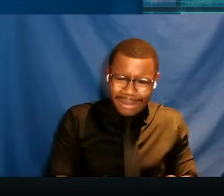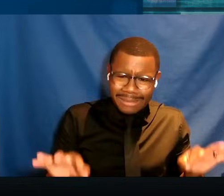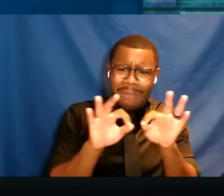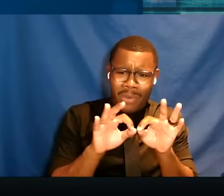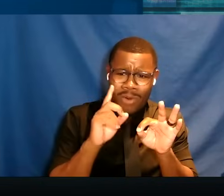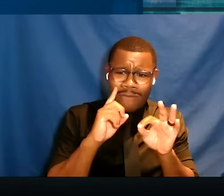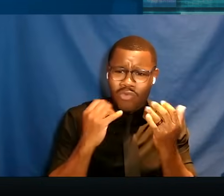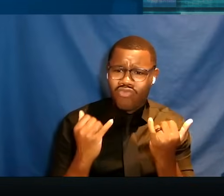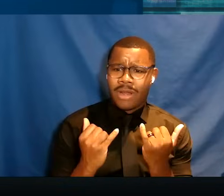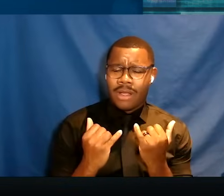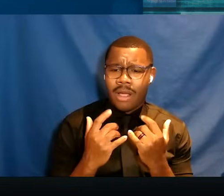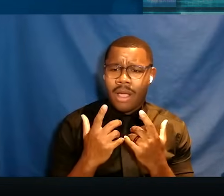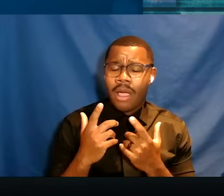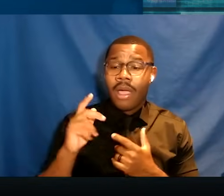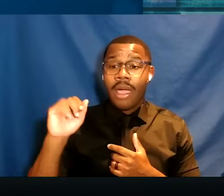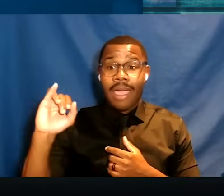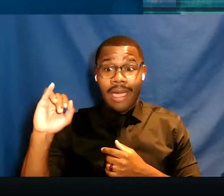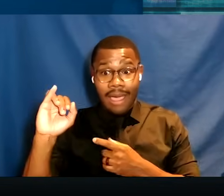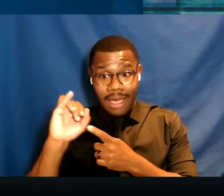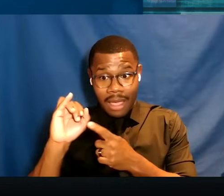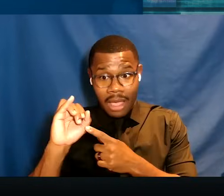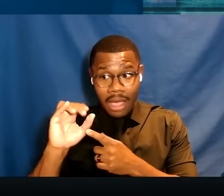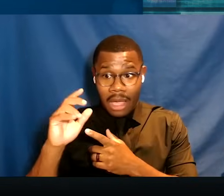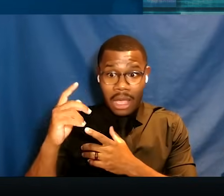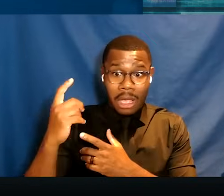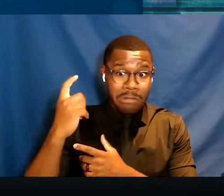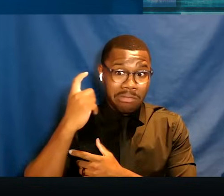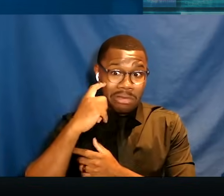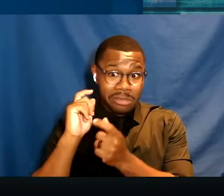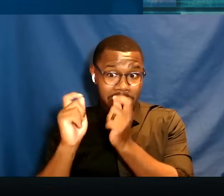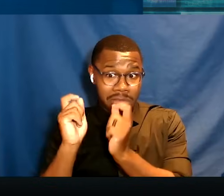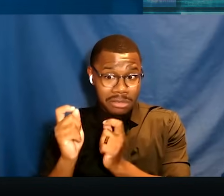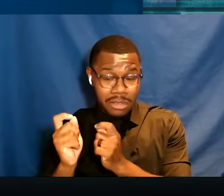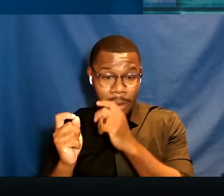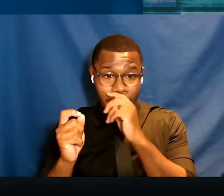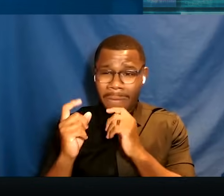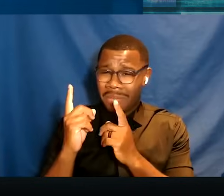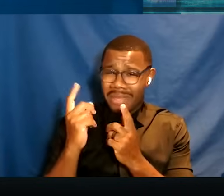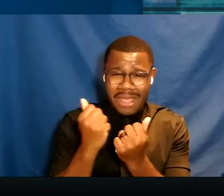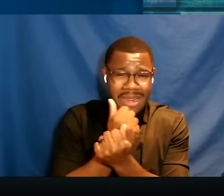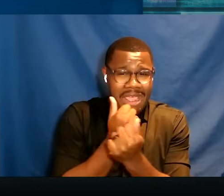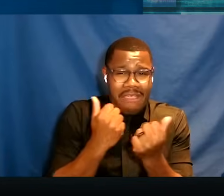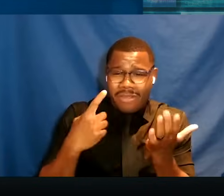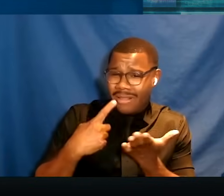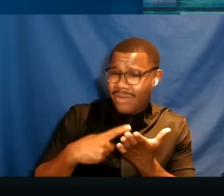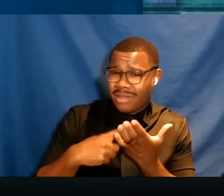but certainly including AI, as well everything else that we've talked about today, these are gains that are really important to our members.